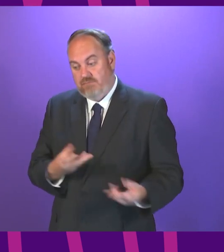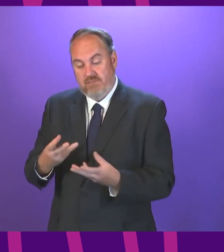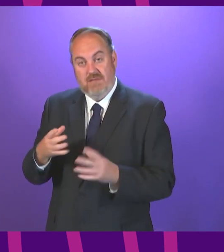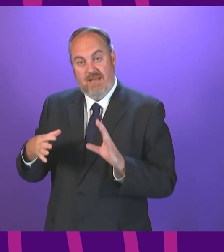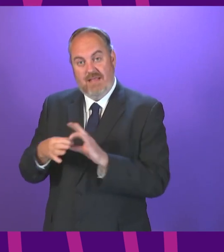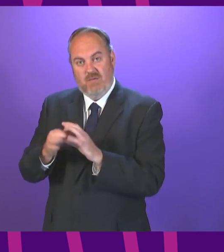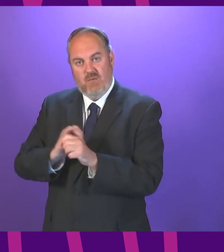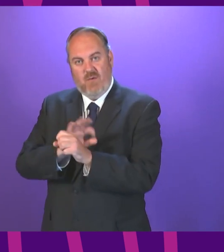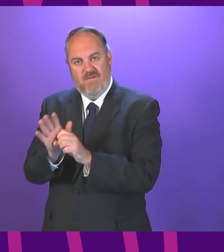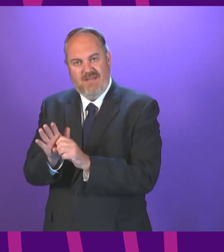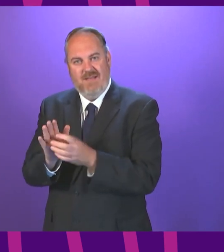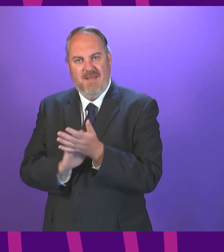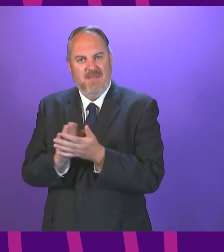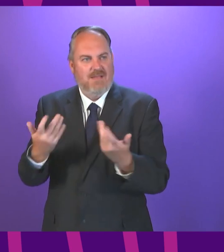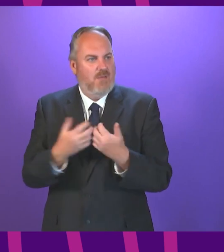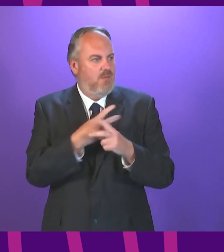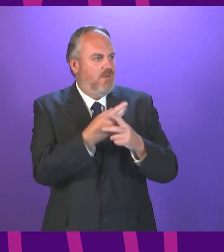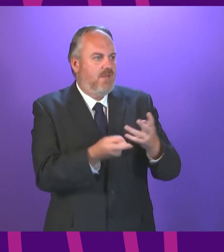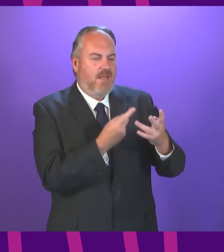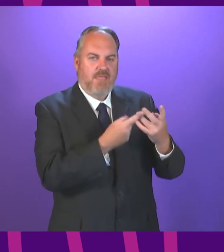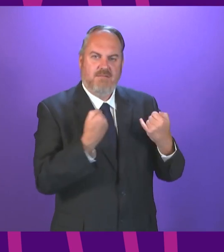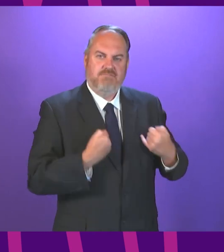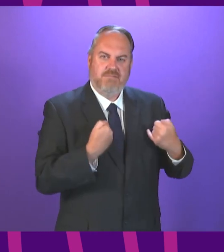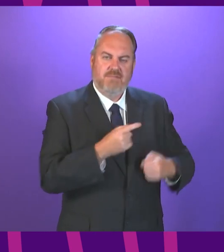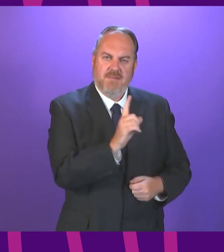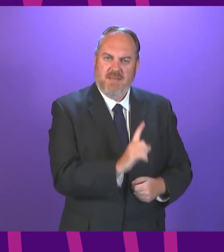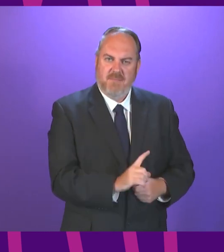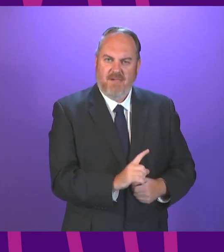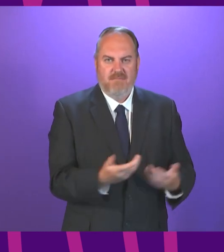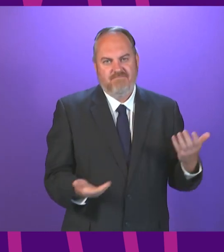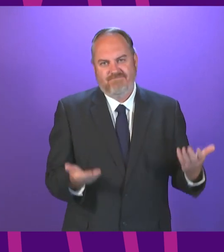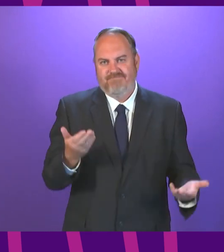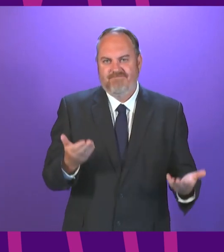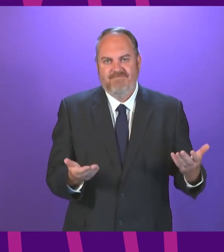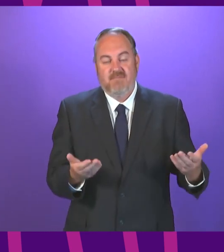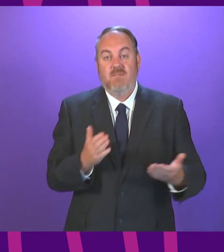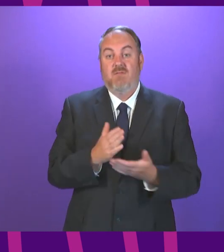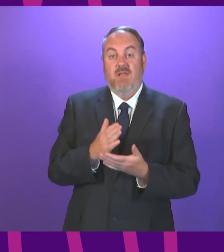Another reason to take the current level of infection seriously is the risk of long Covid.